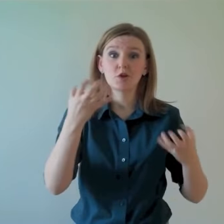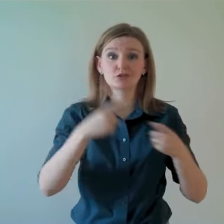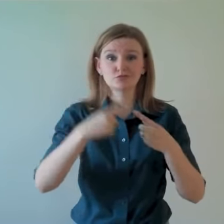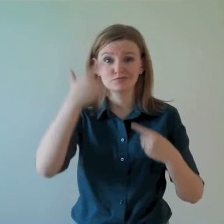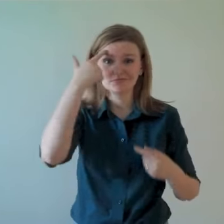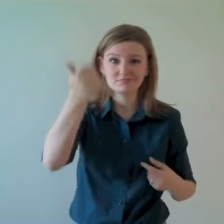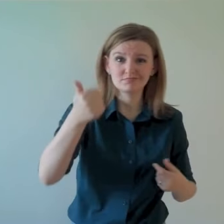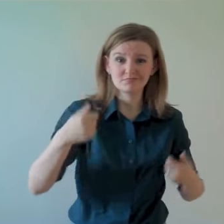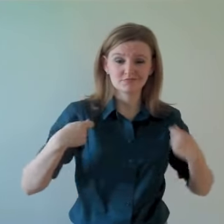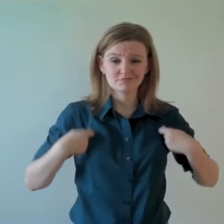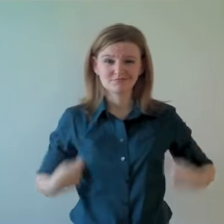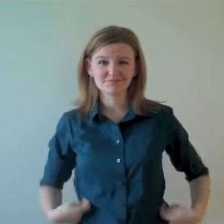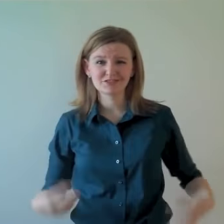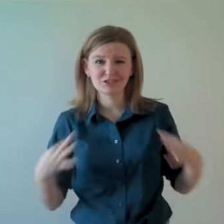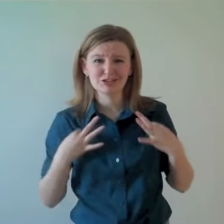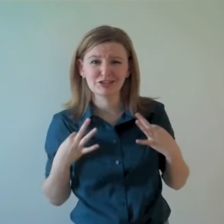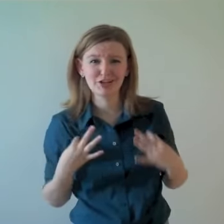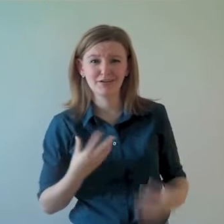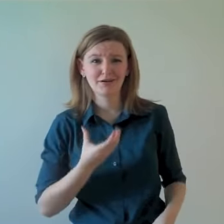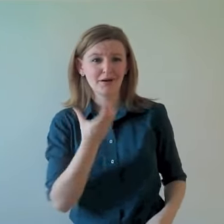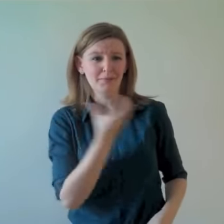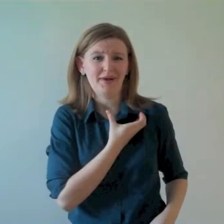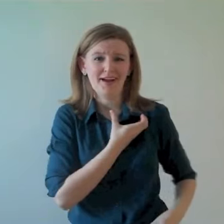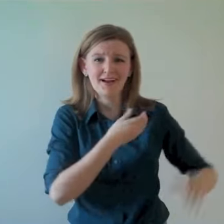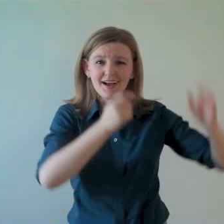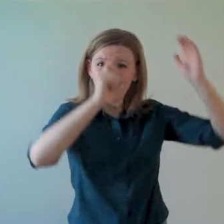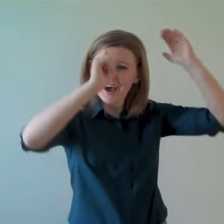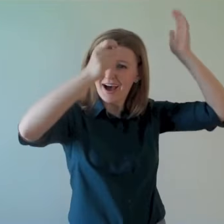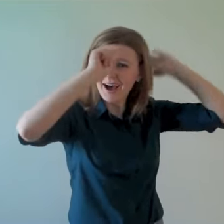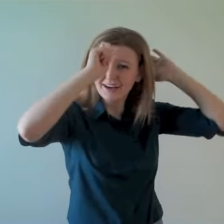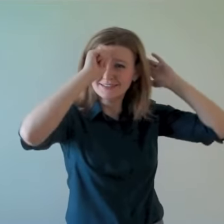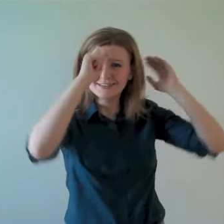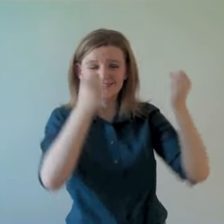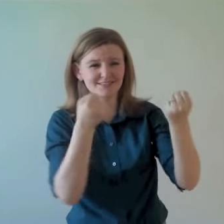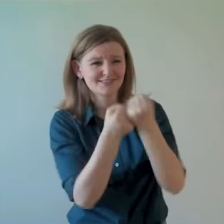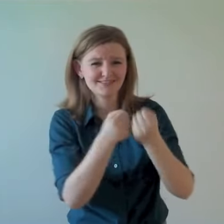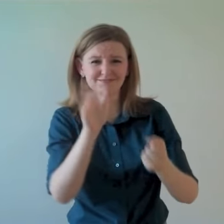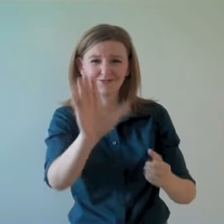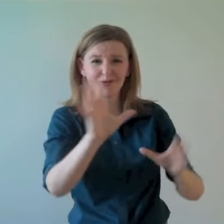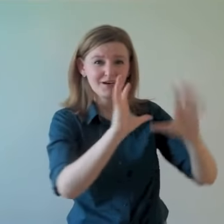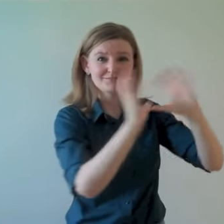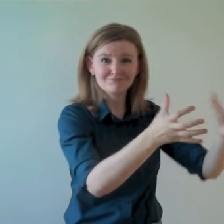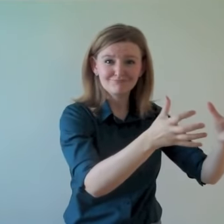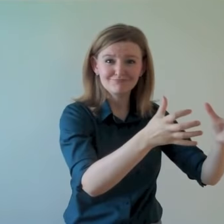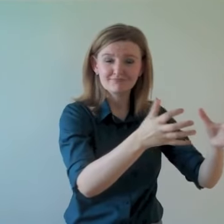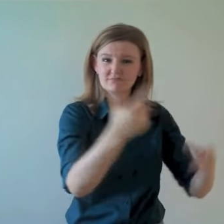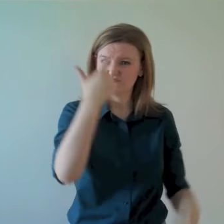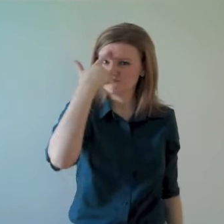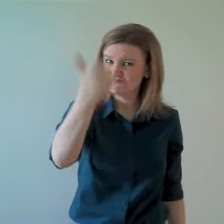If you want where a shirt, or a button, or a hat that supports your political party,